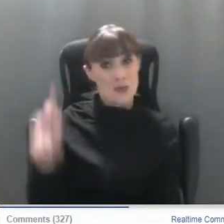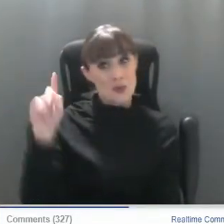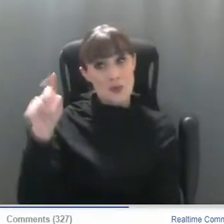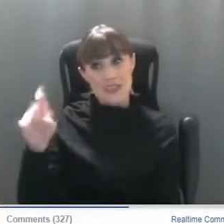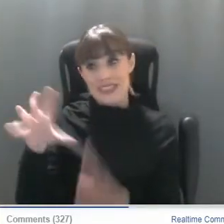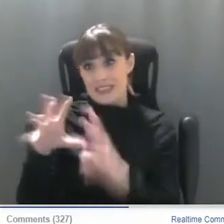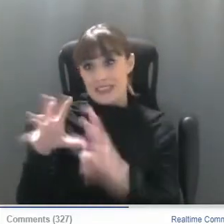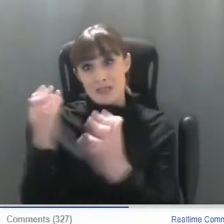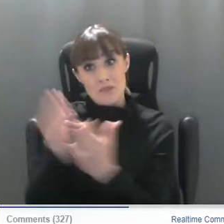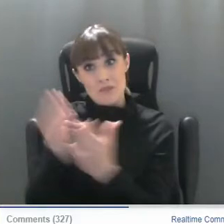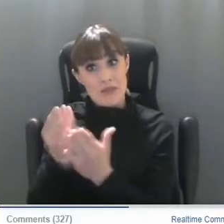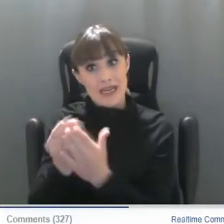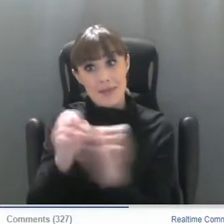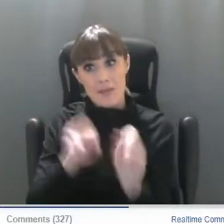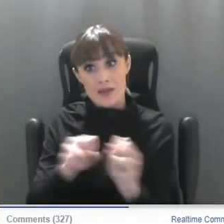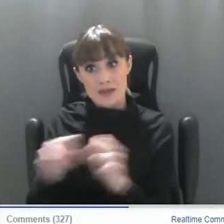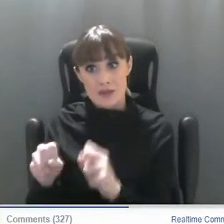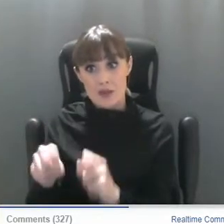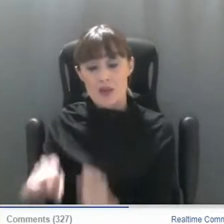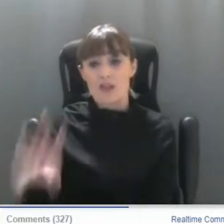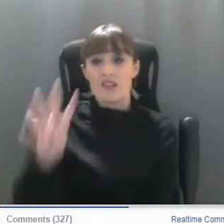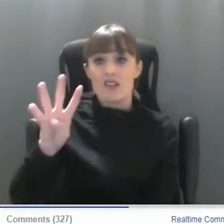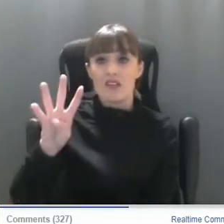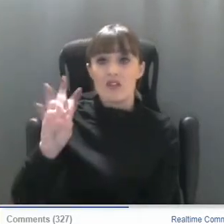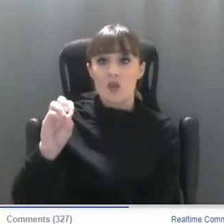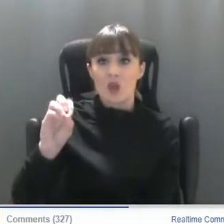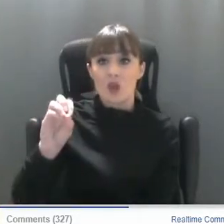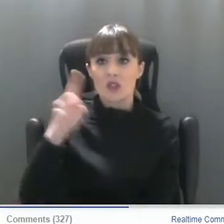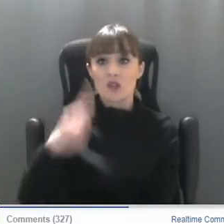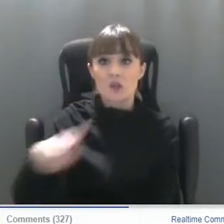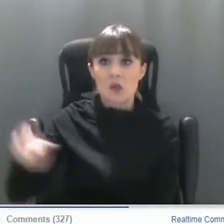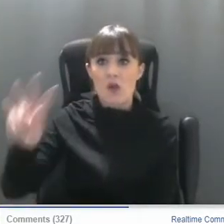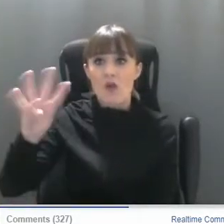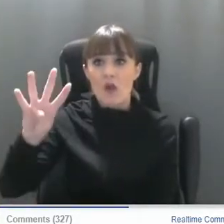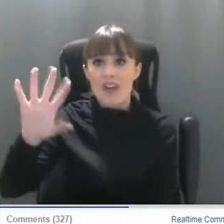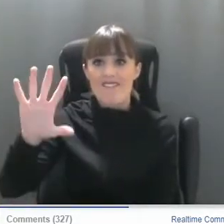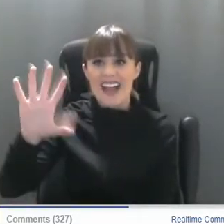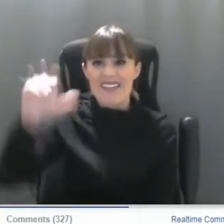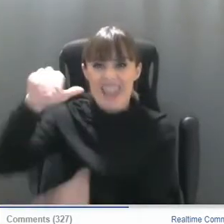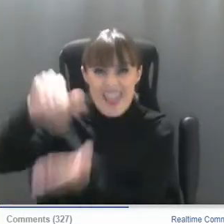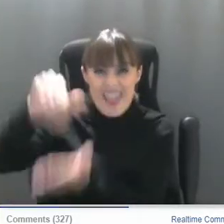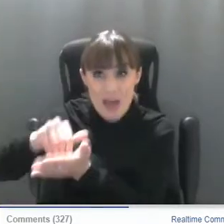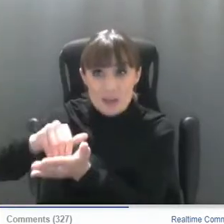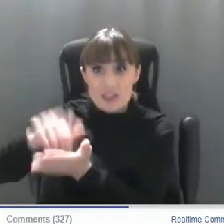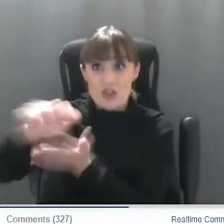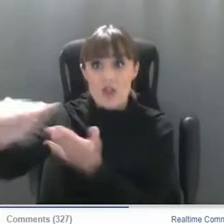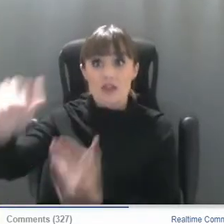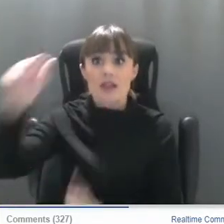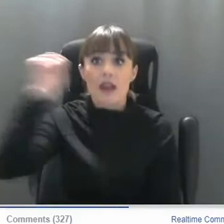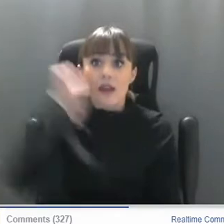a day to run the zoo, and we've had no income. The indoor spaces are